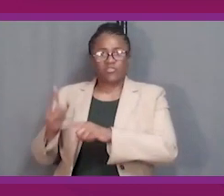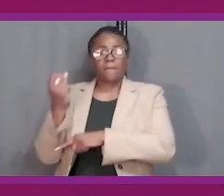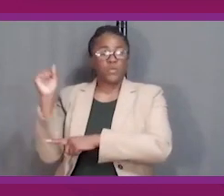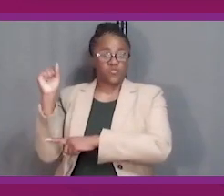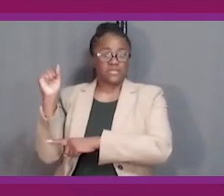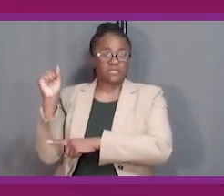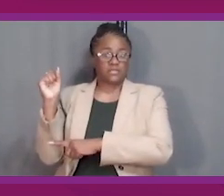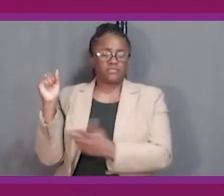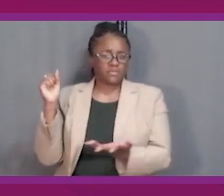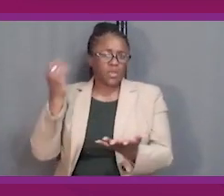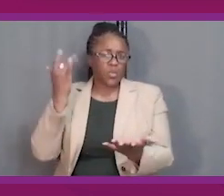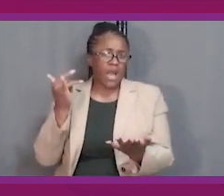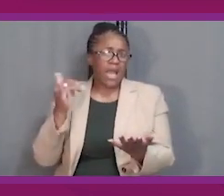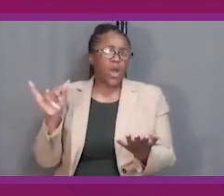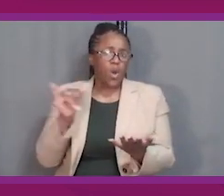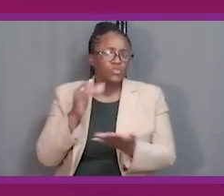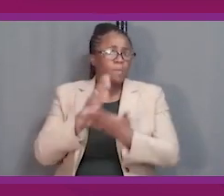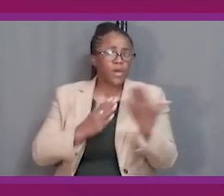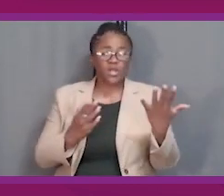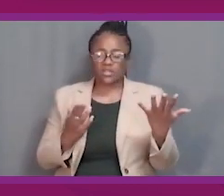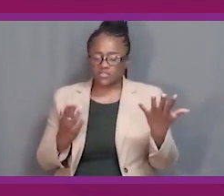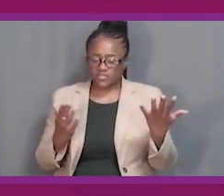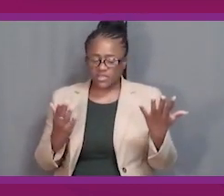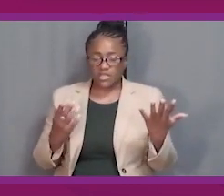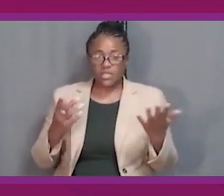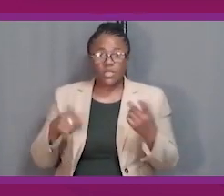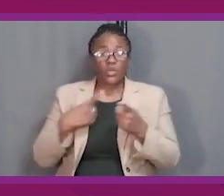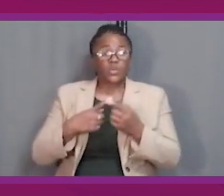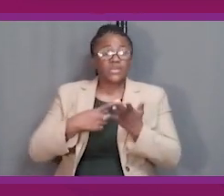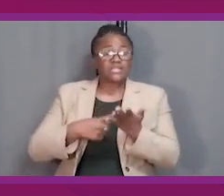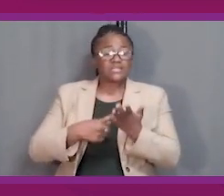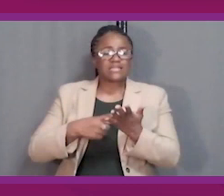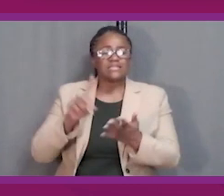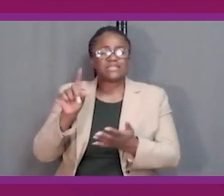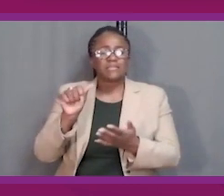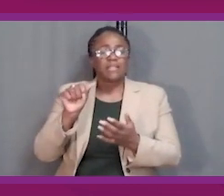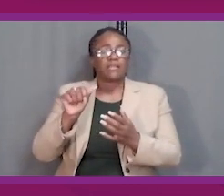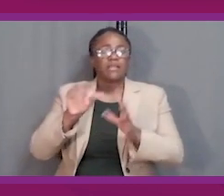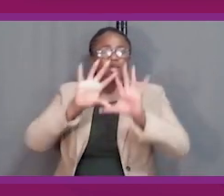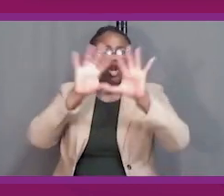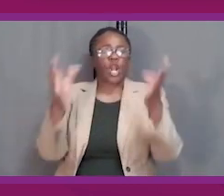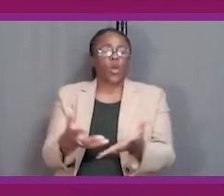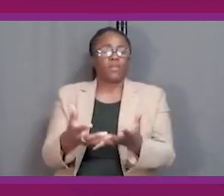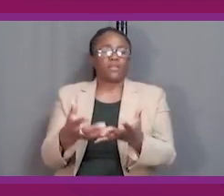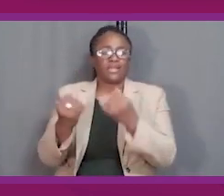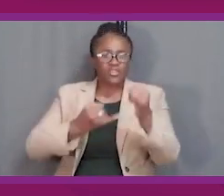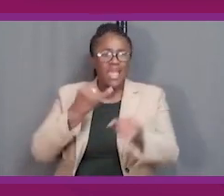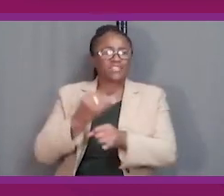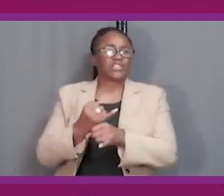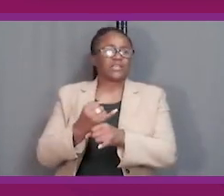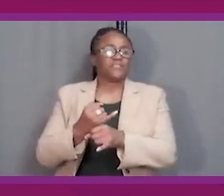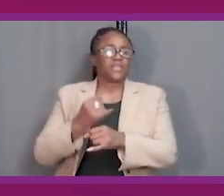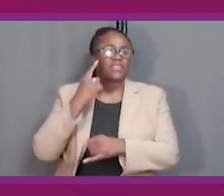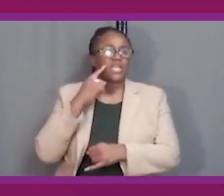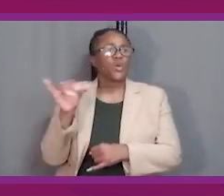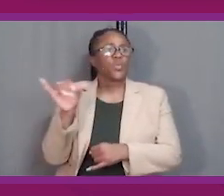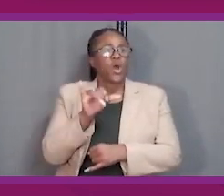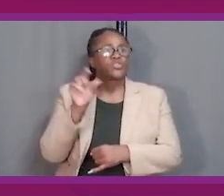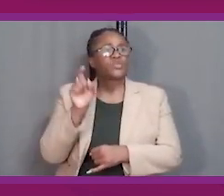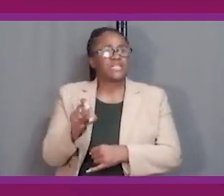globally and internationally, I think we also need to acknowledge that disability as a category